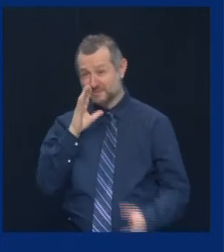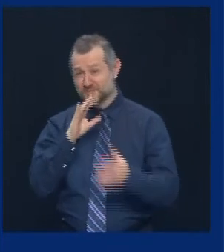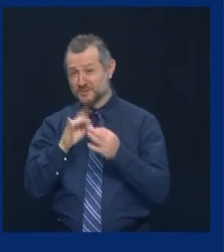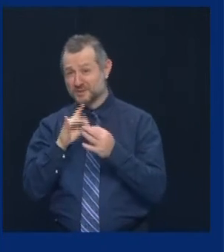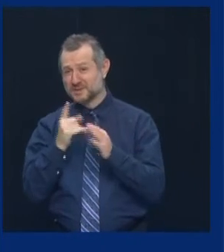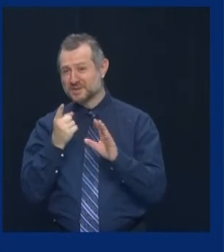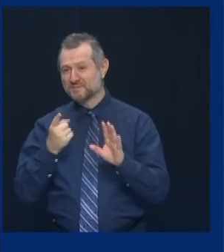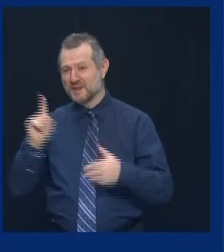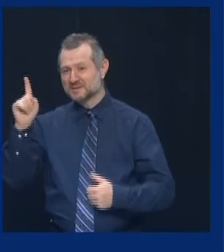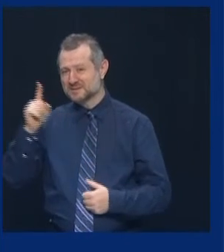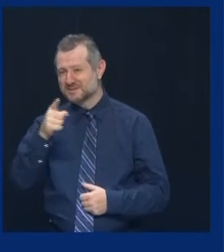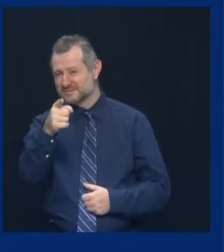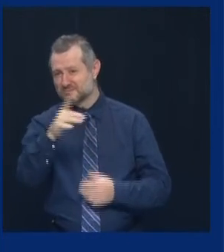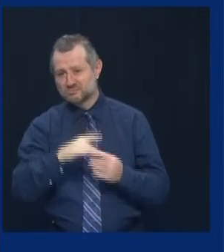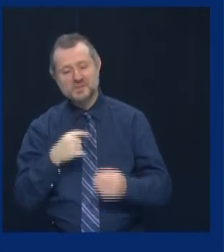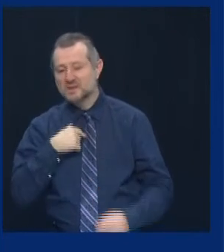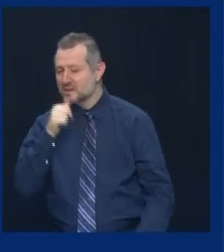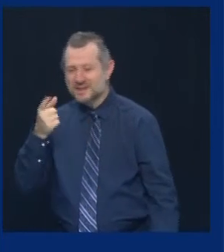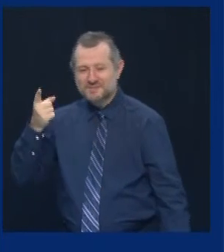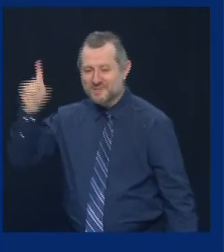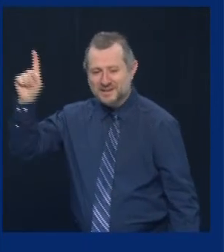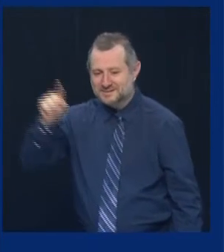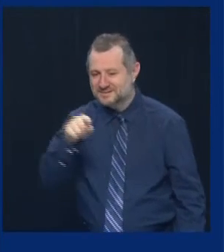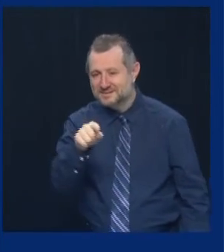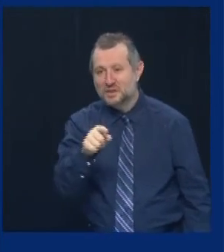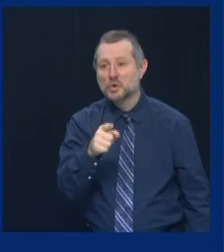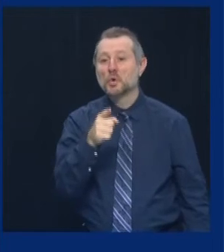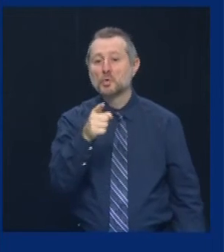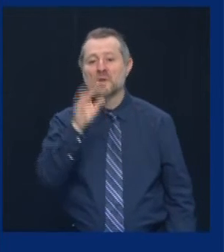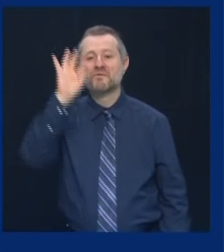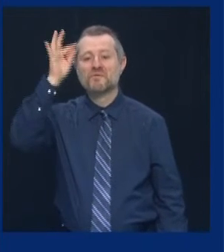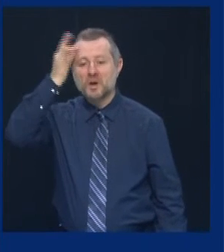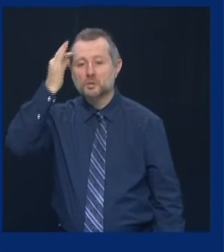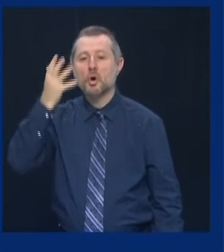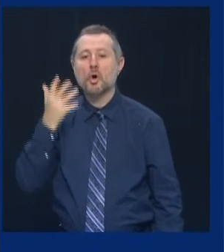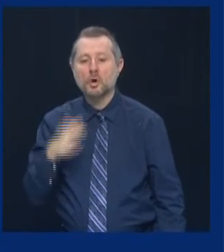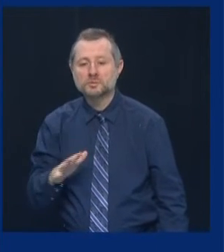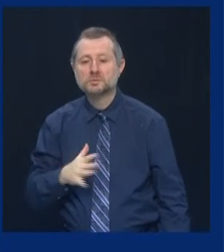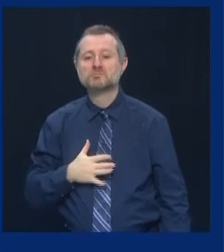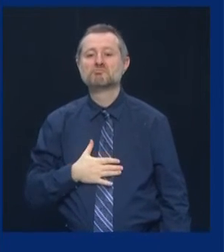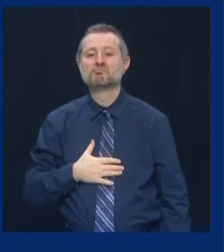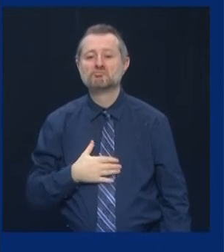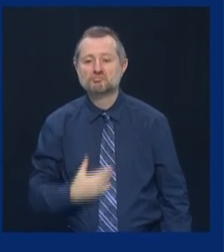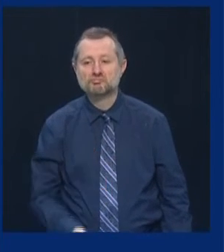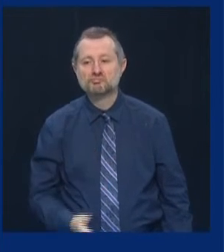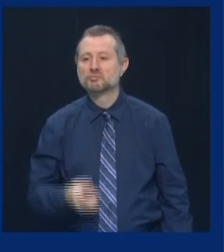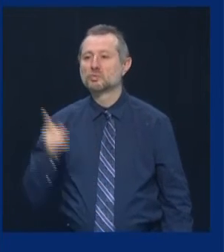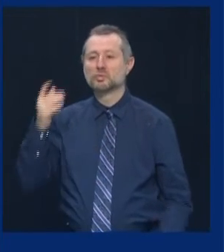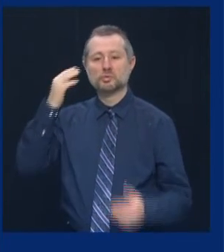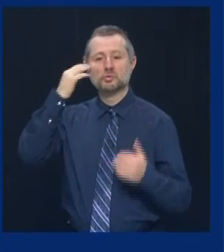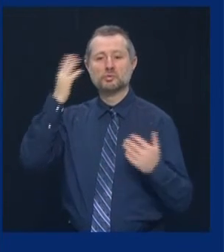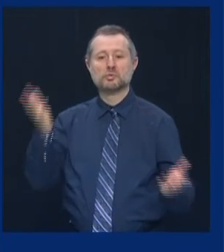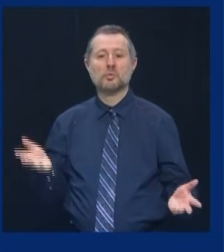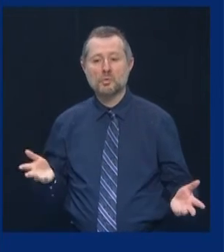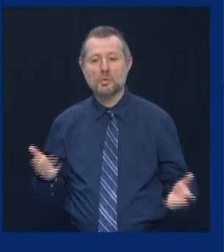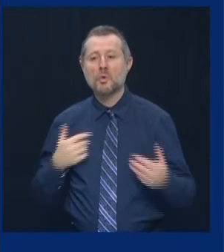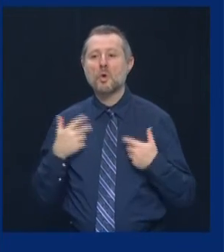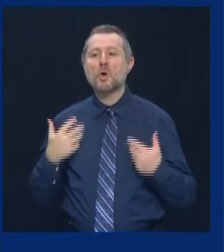TALKING ABOUT. THAT'S AN OFFENSIVE STATEMENT. IT IS NOT AN OFFENIVE STATEMENT.